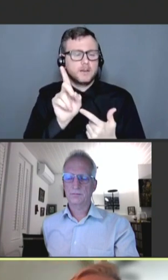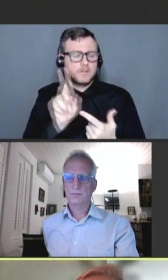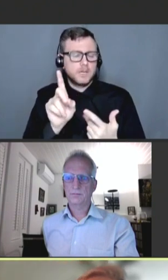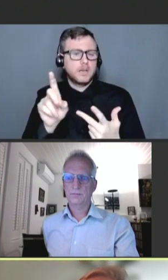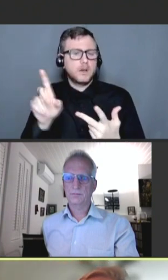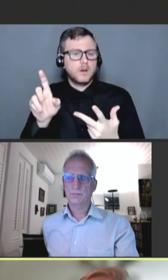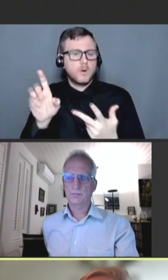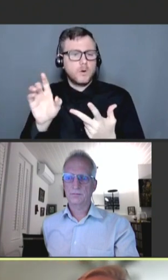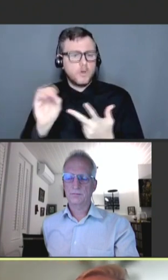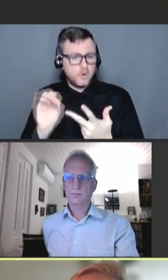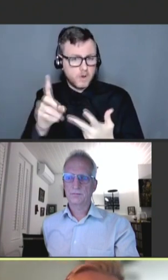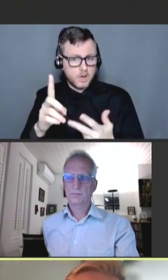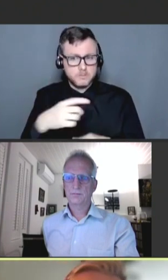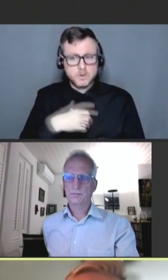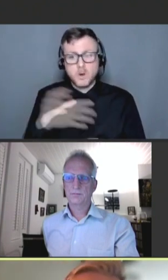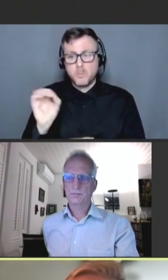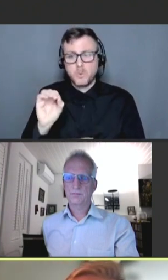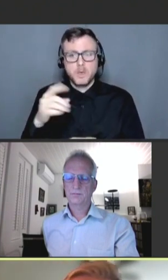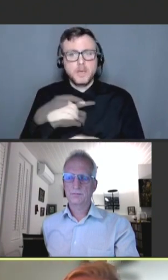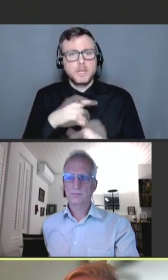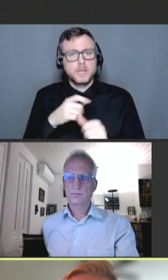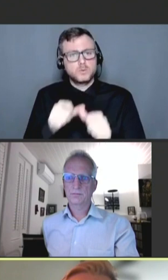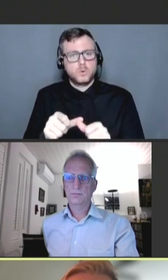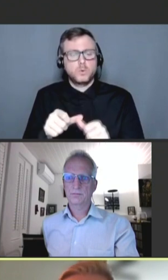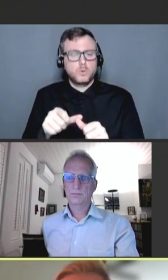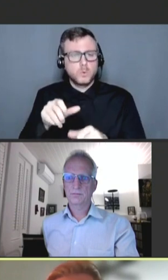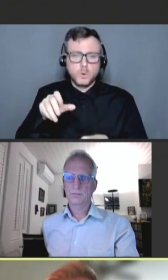variant results in fewer Long-COVID symptoms compared to previous variants. However,